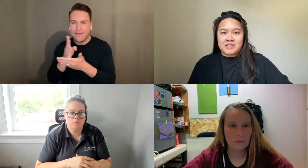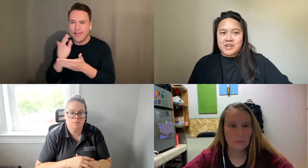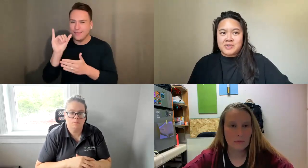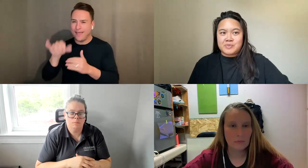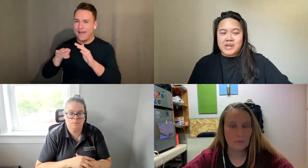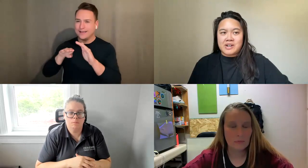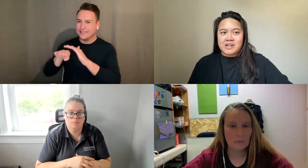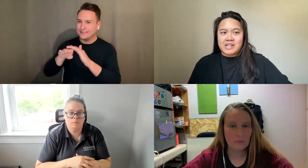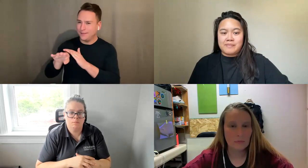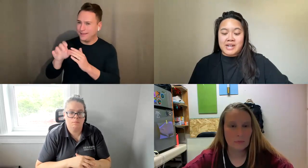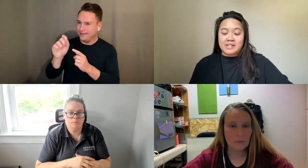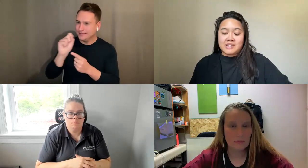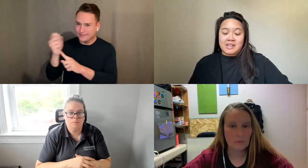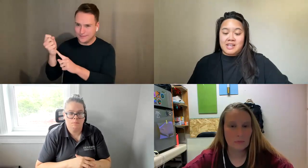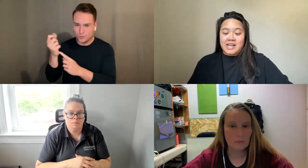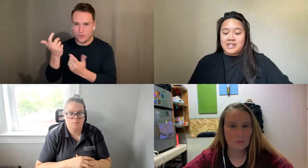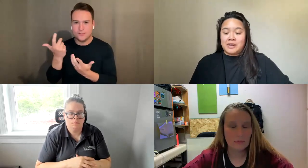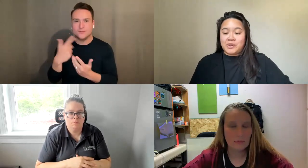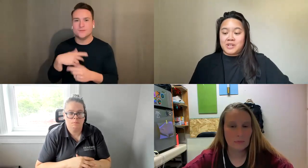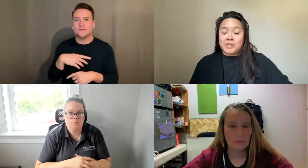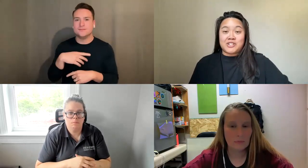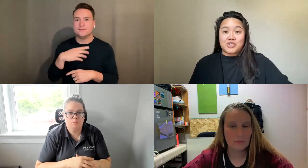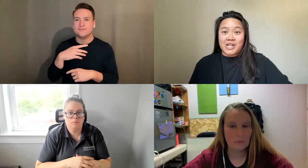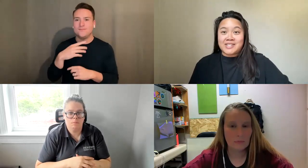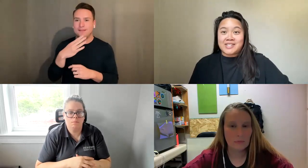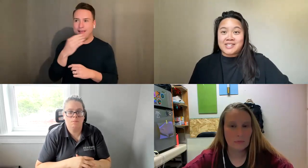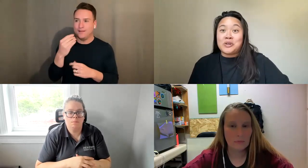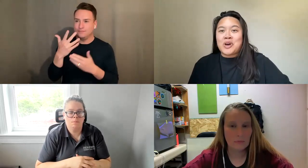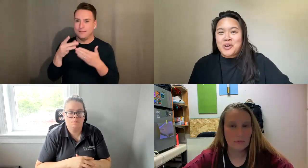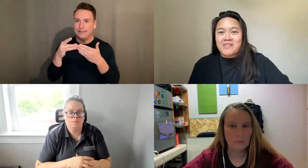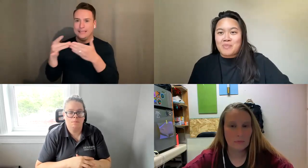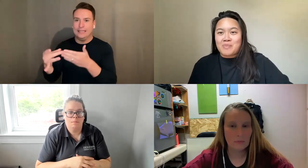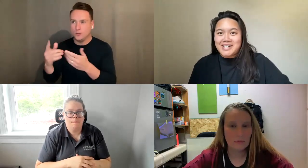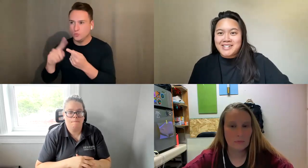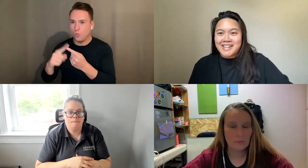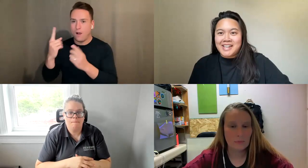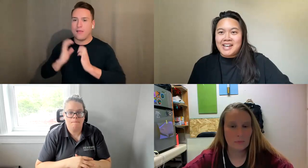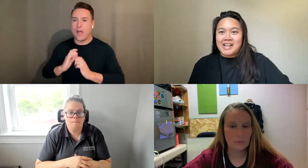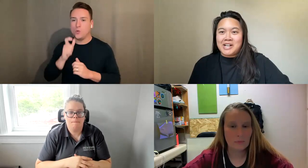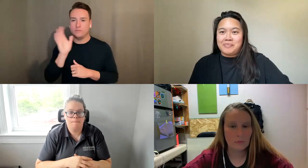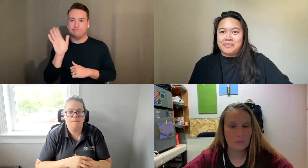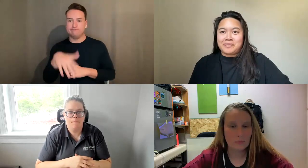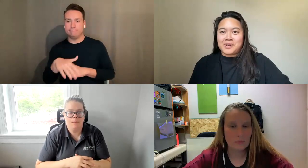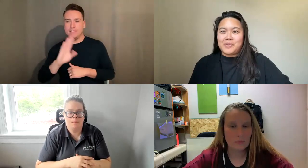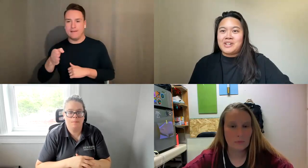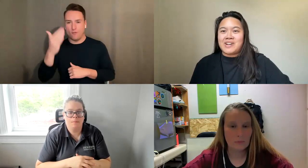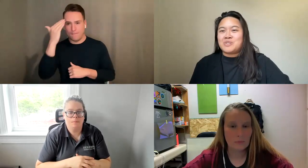scenarios where it might end up with a potential client saying oh, no, never mind, what advice